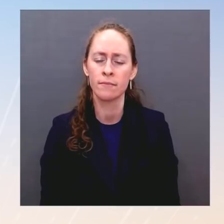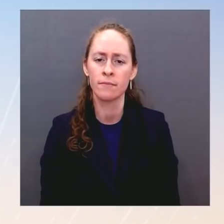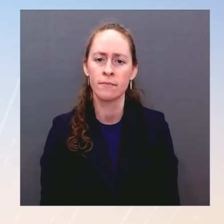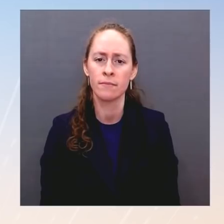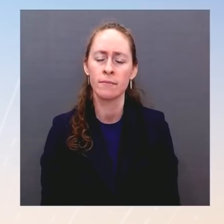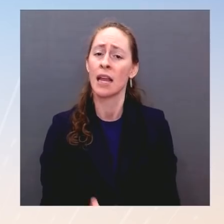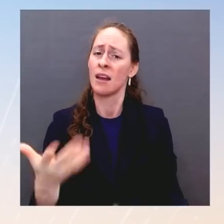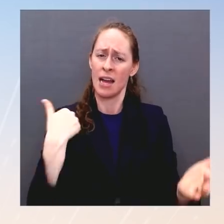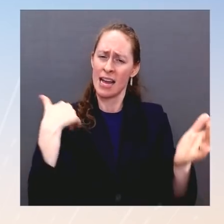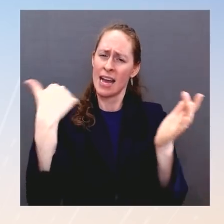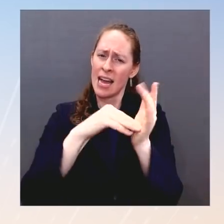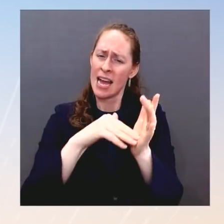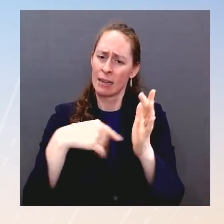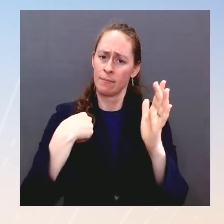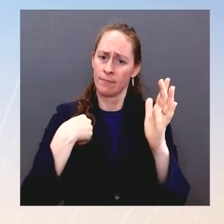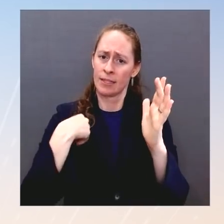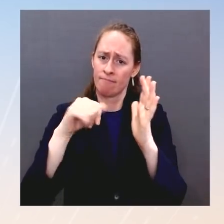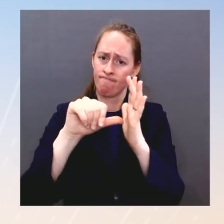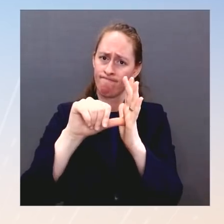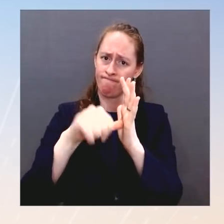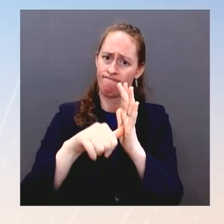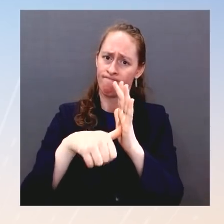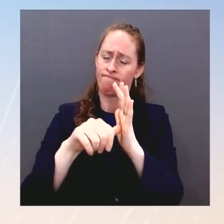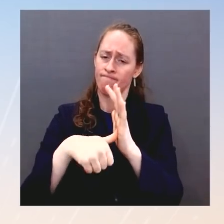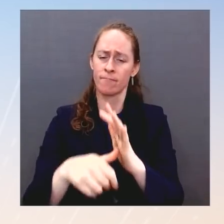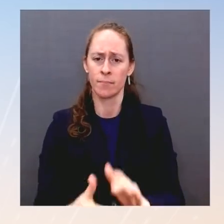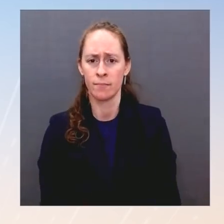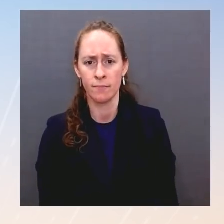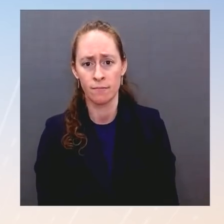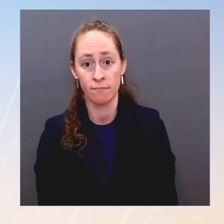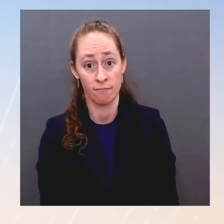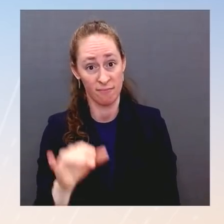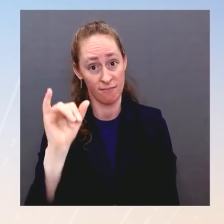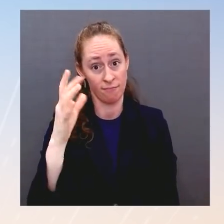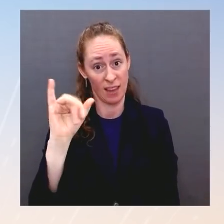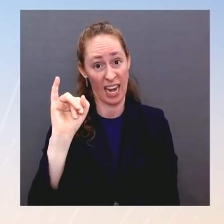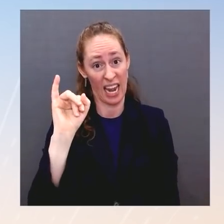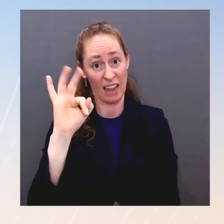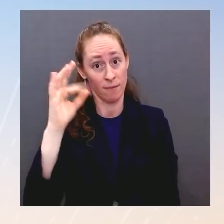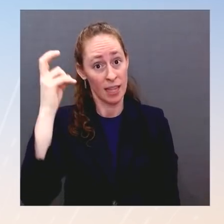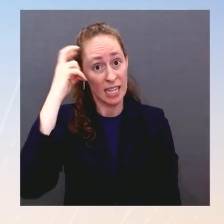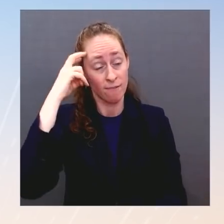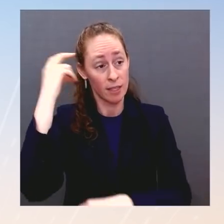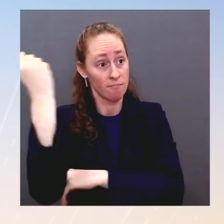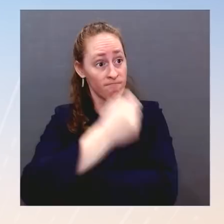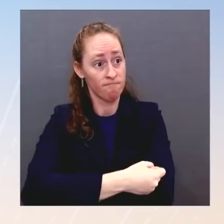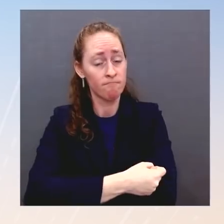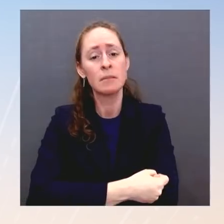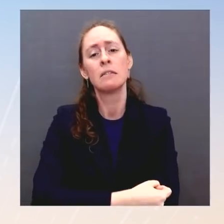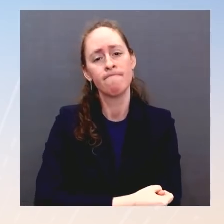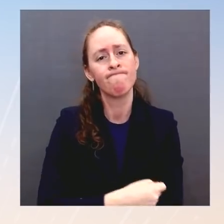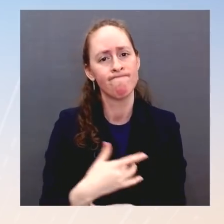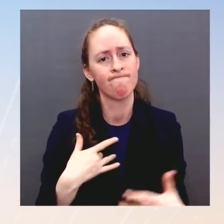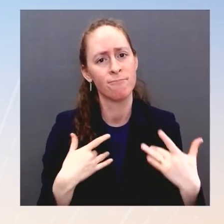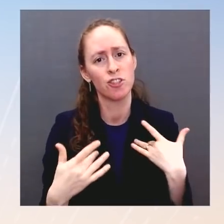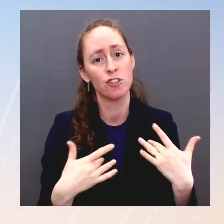And we've continued to see Russia's progression, even as we've seen resistance on the ground,